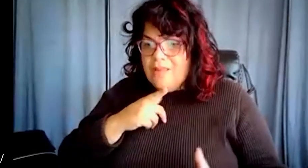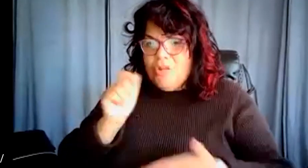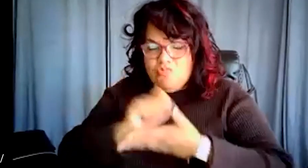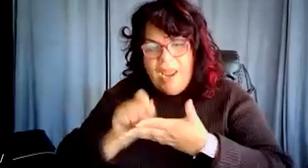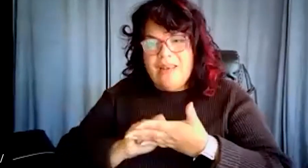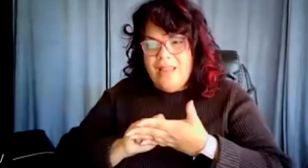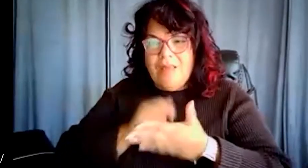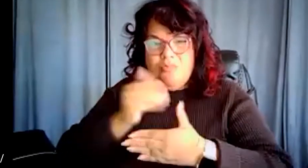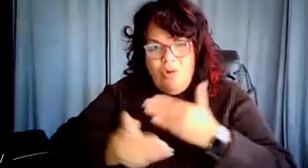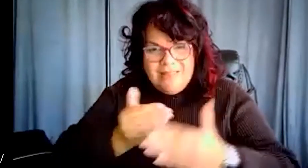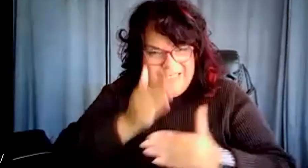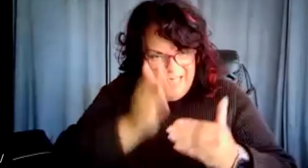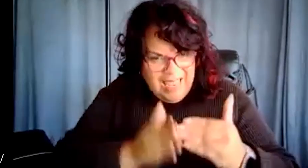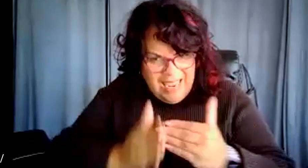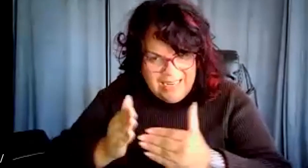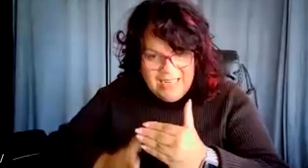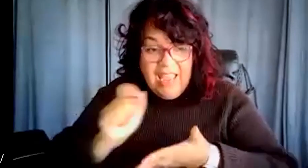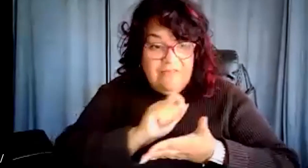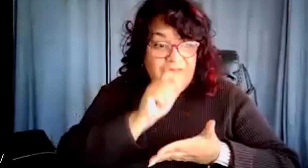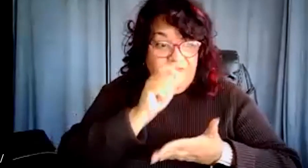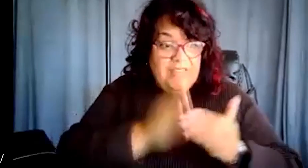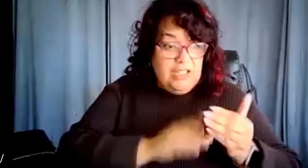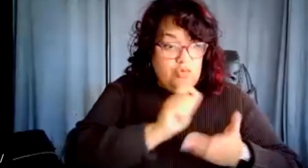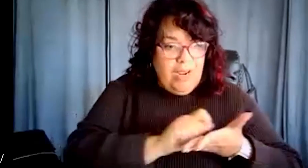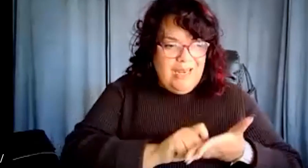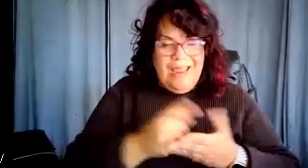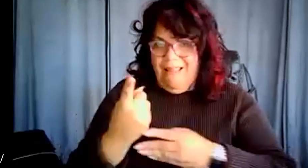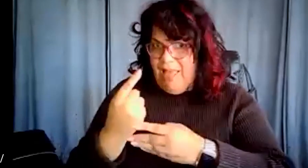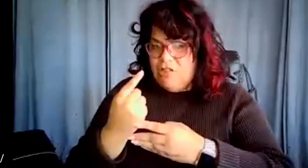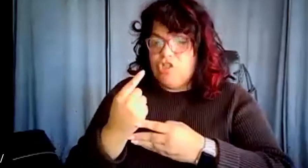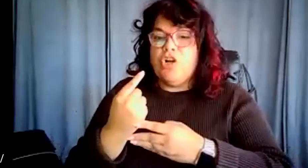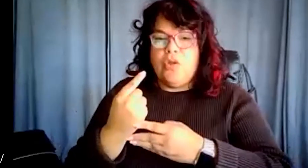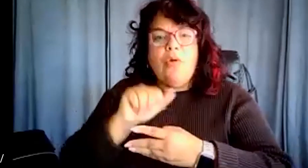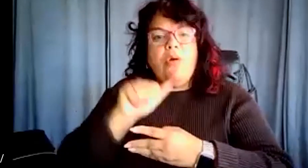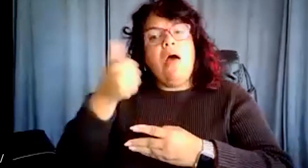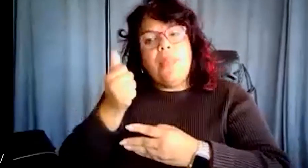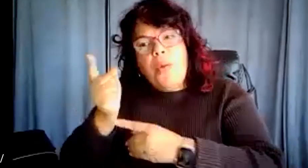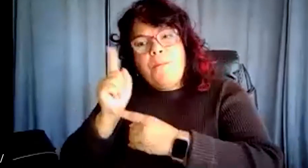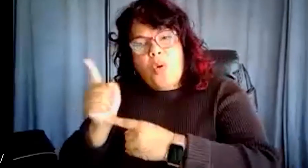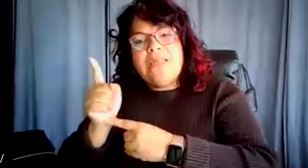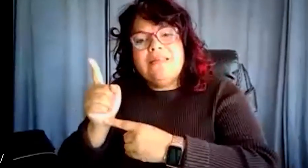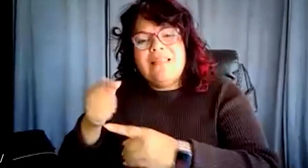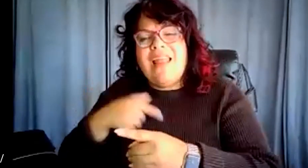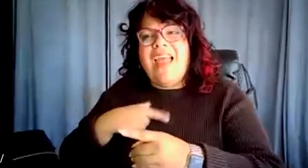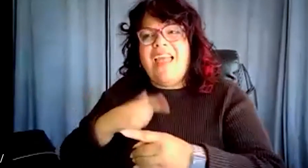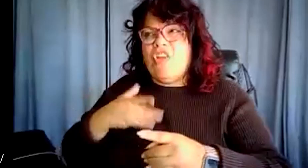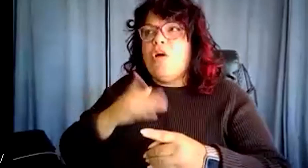has ended because I finished writing it last year that there are other moments that I wish that I had included in the book.